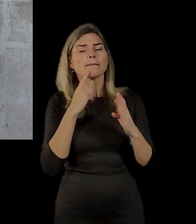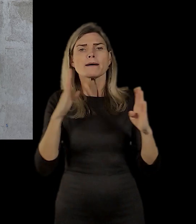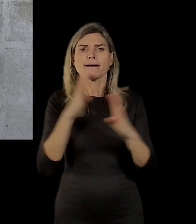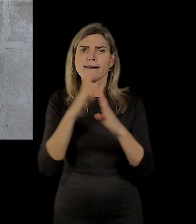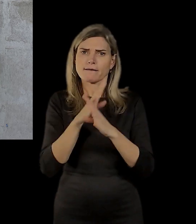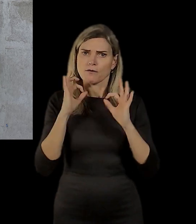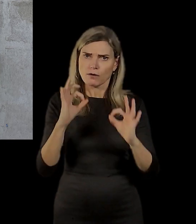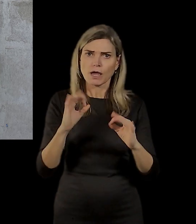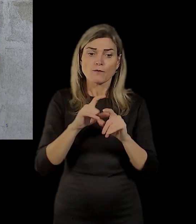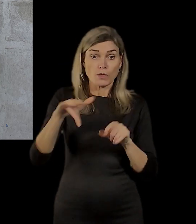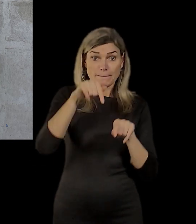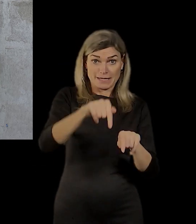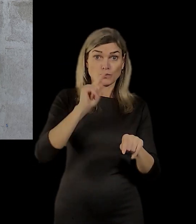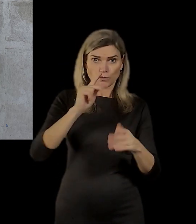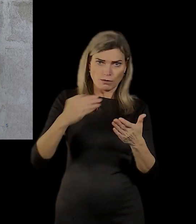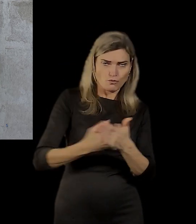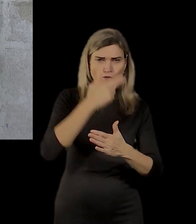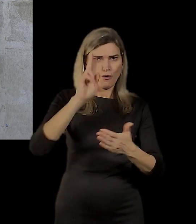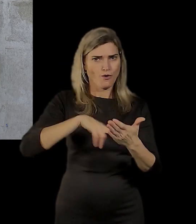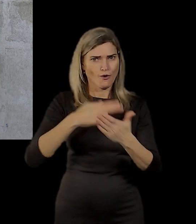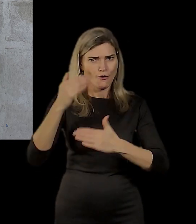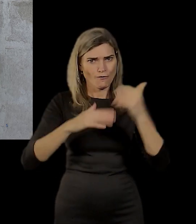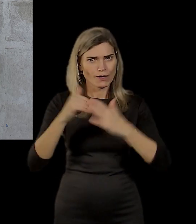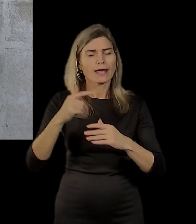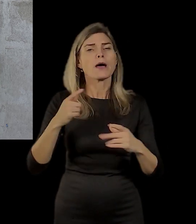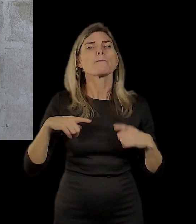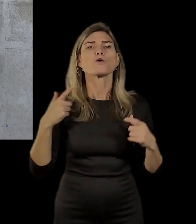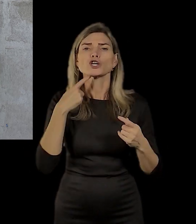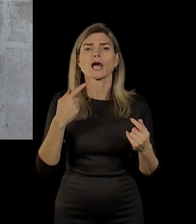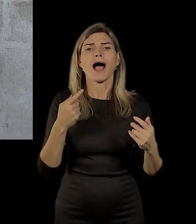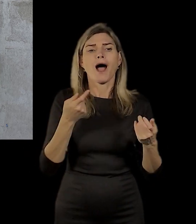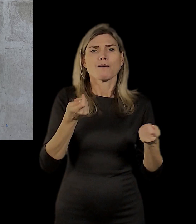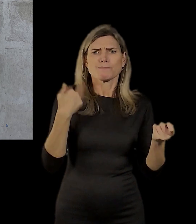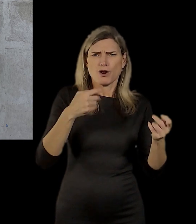material, which is either bricks or concrete. This is about 20% of the structures